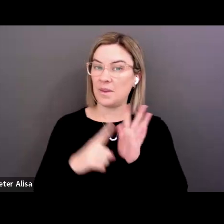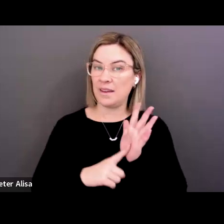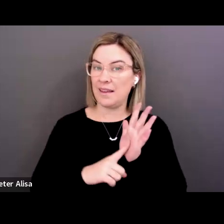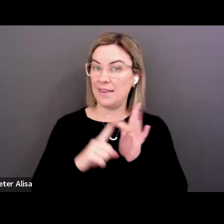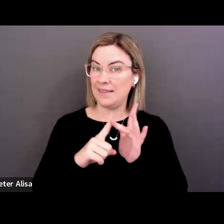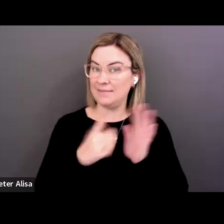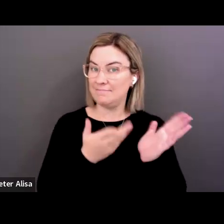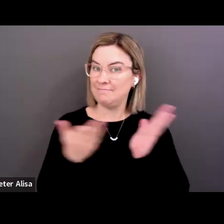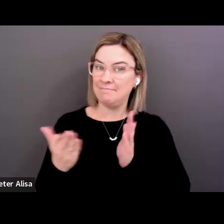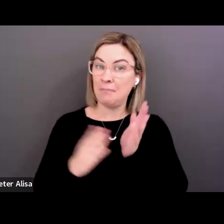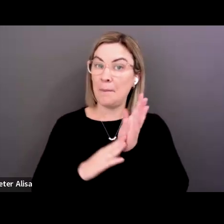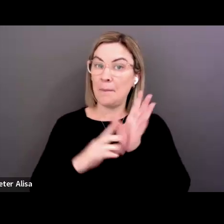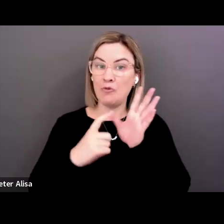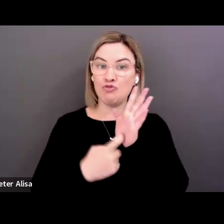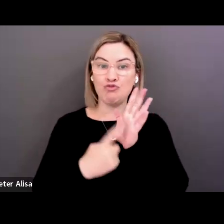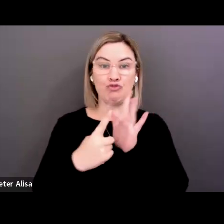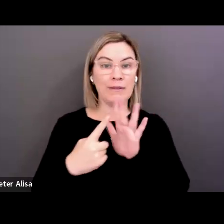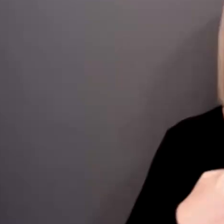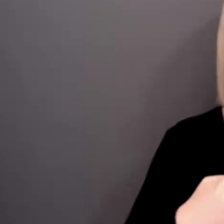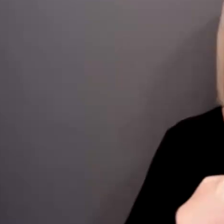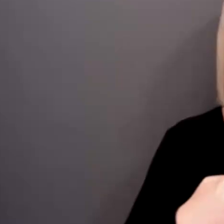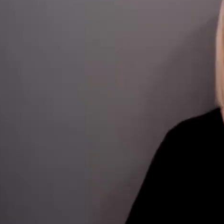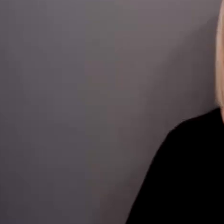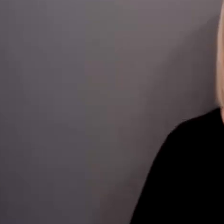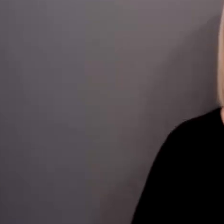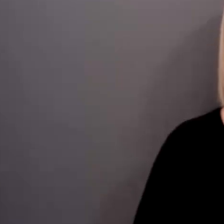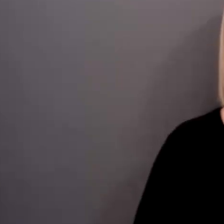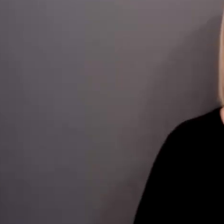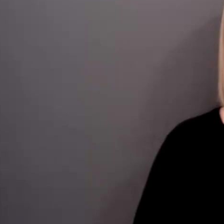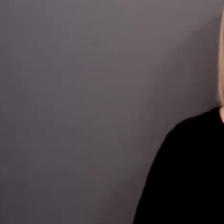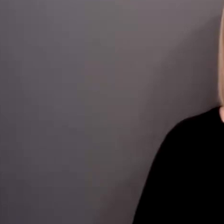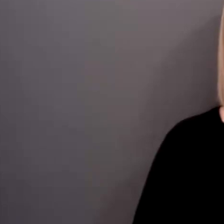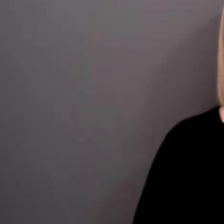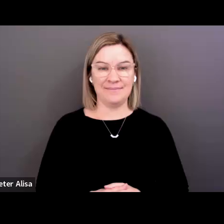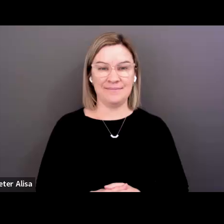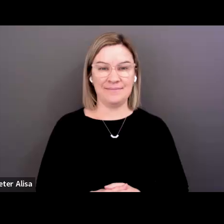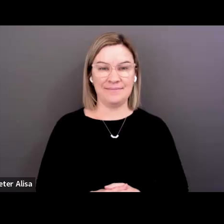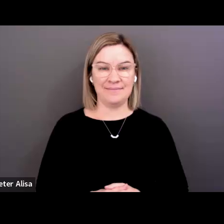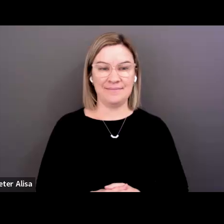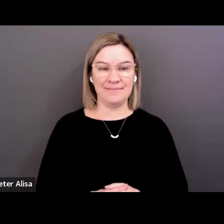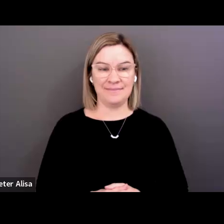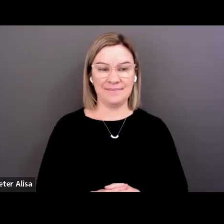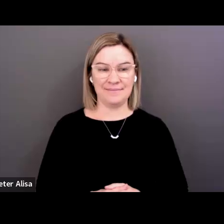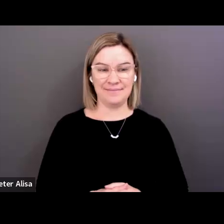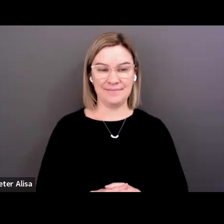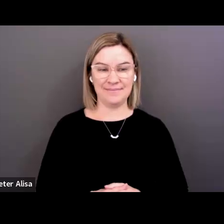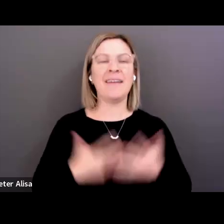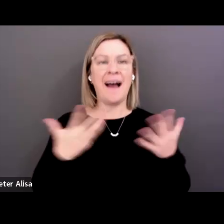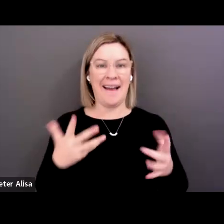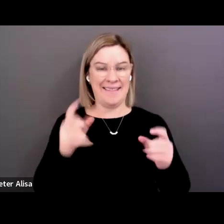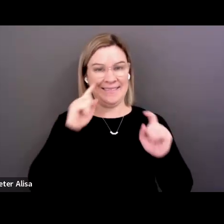people.